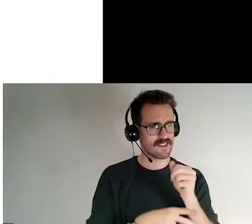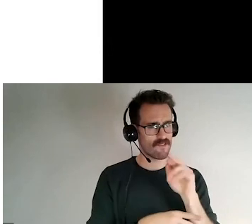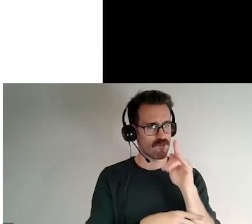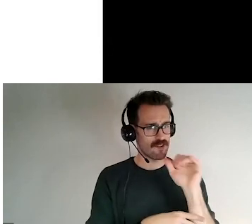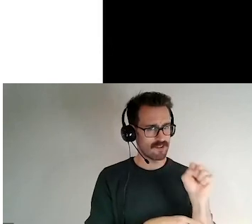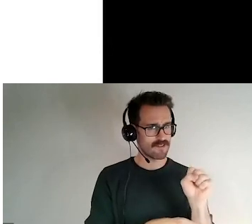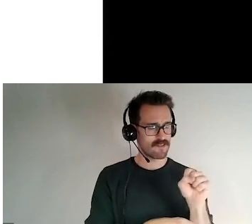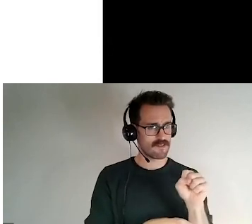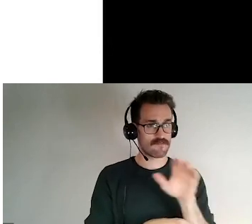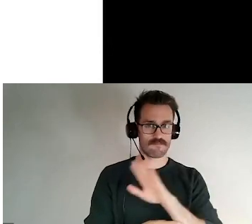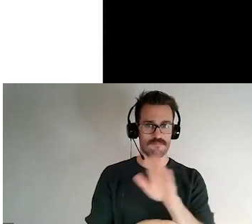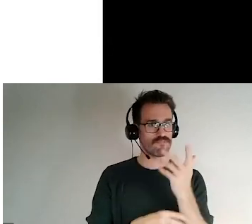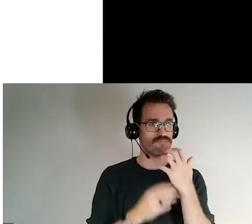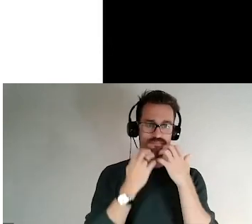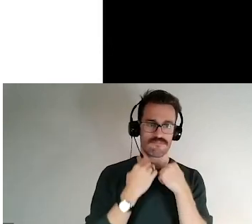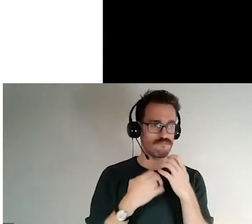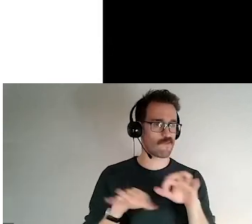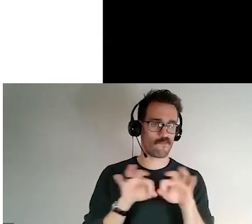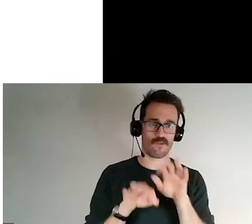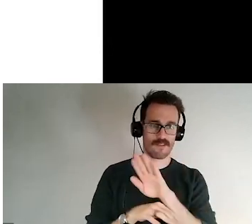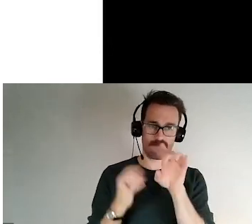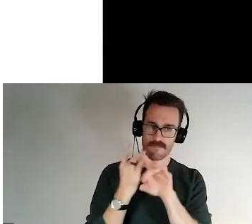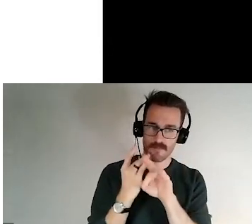incredibly important in providing input and feedback on the work that we're doing.